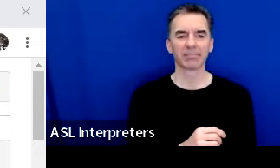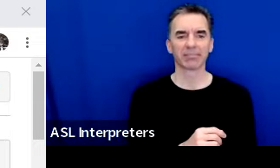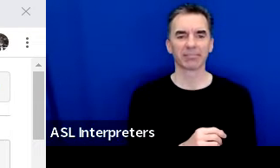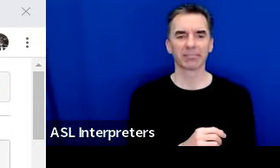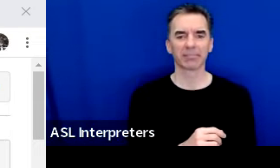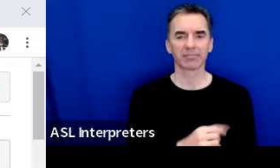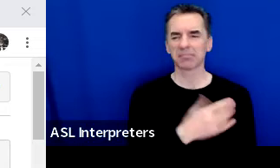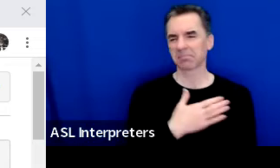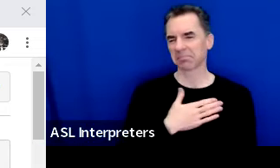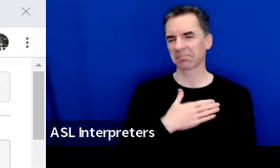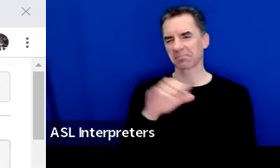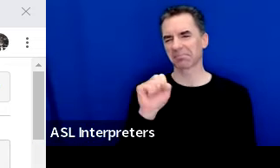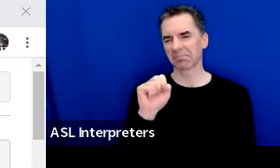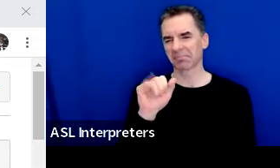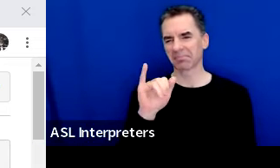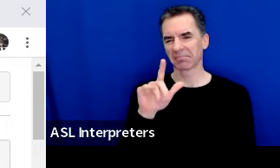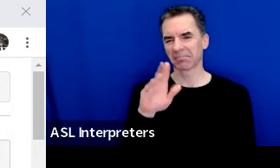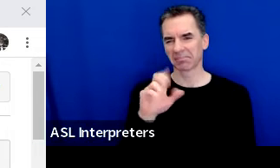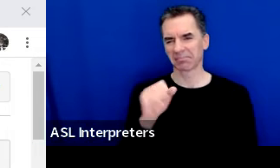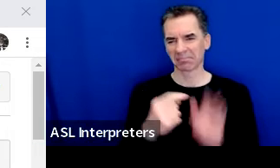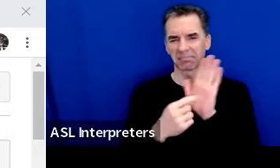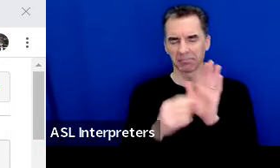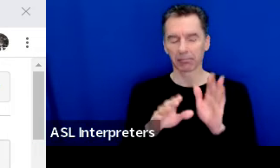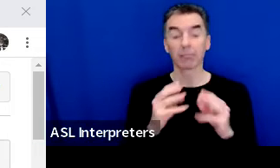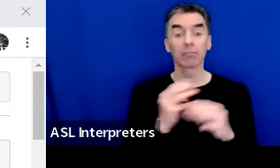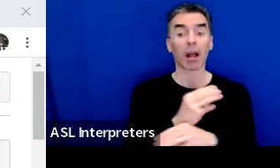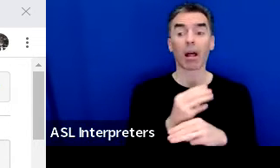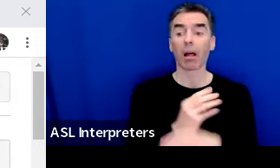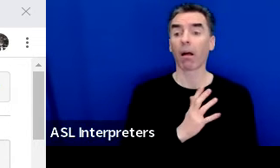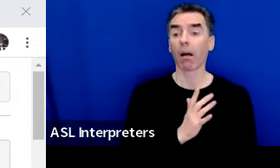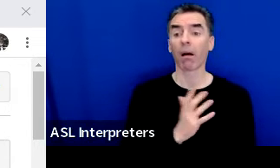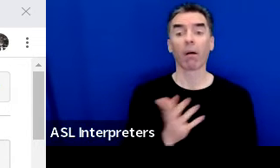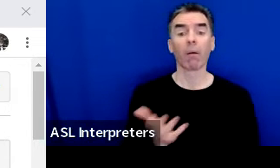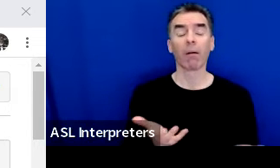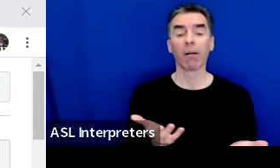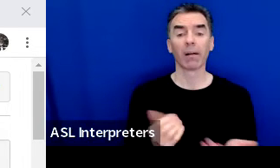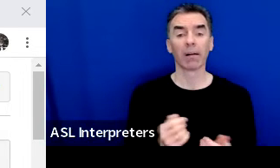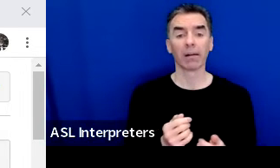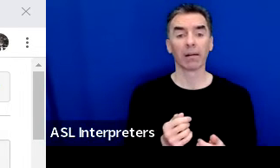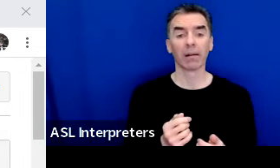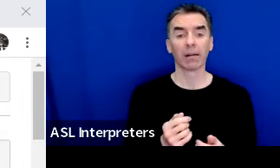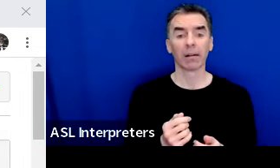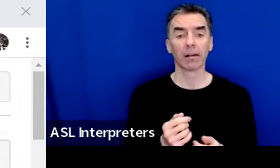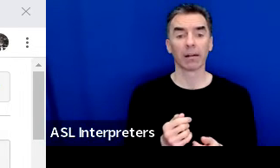and one of the great things about mouth-to-mouth is it works really well and campus.